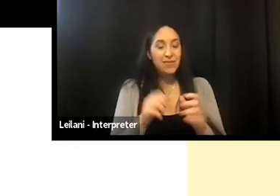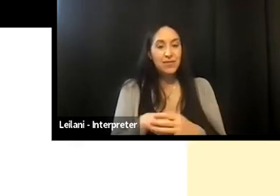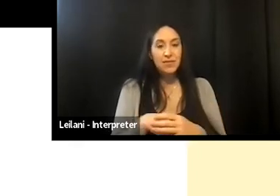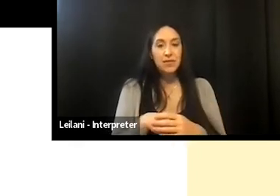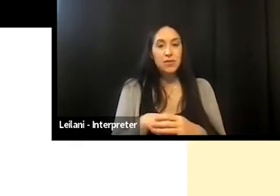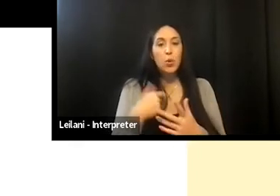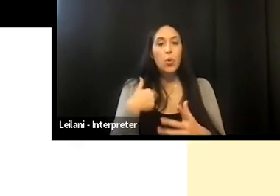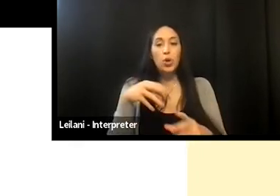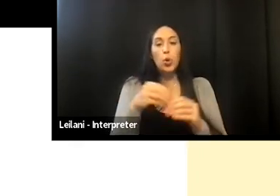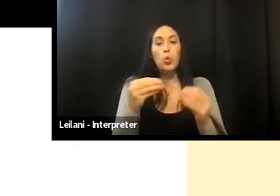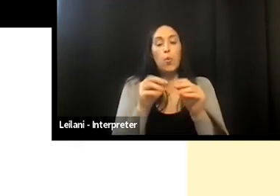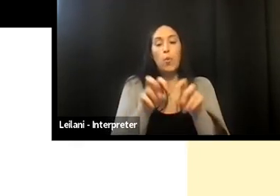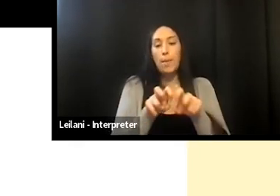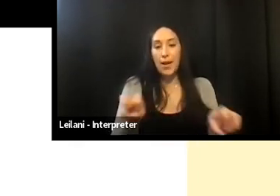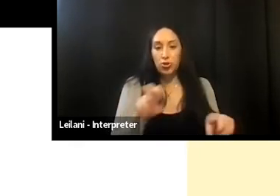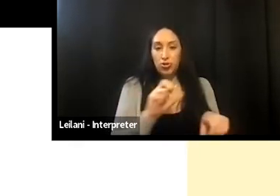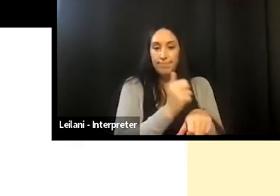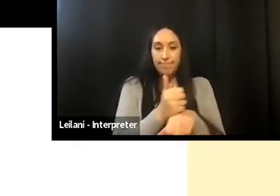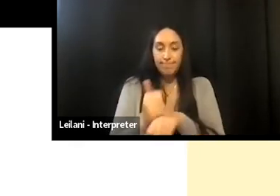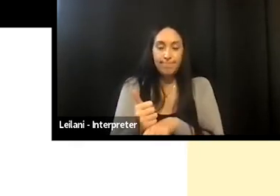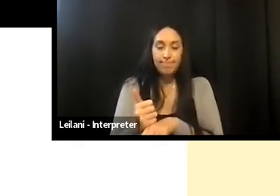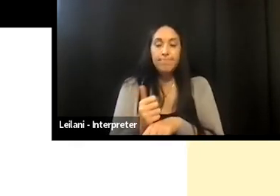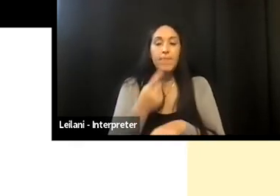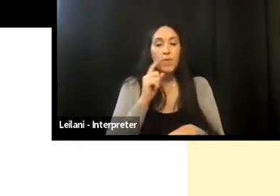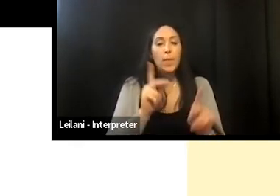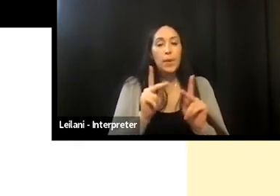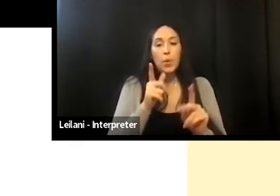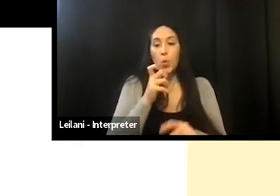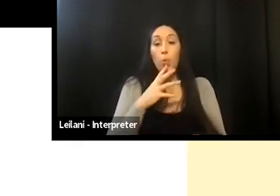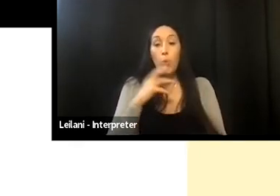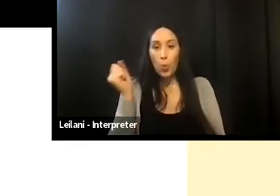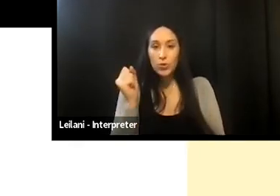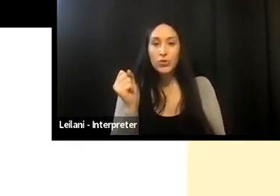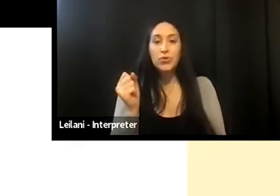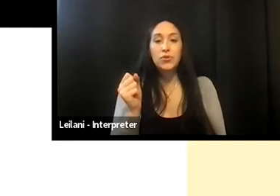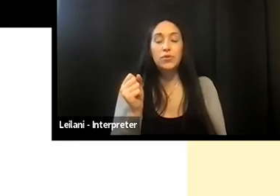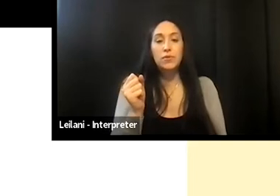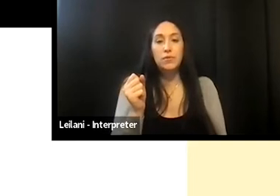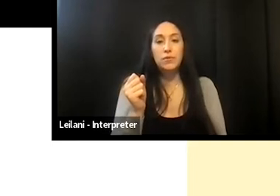to accommodate those who are disabled and older, as well as shading to protect individuals